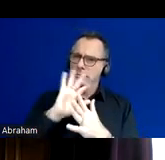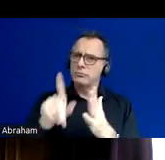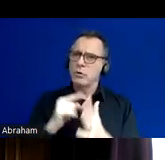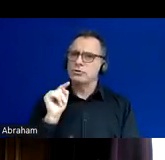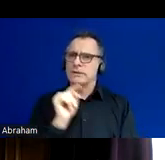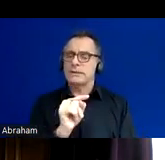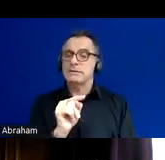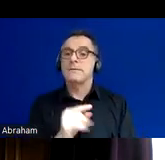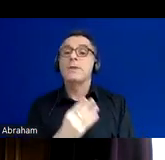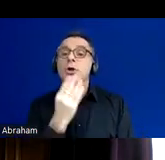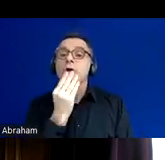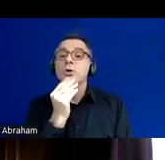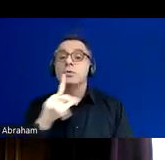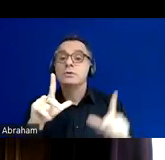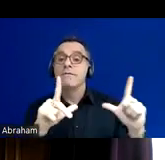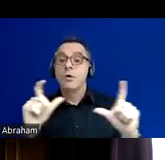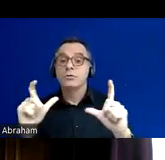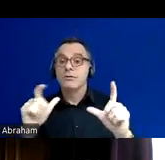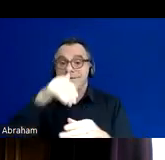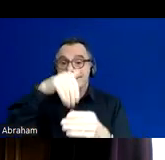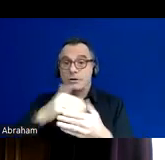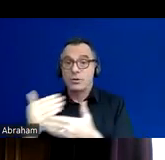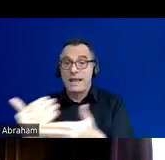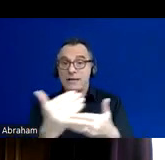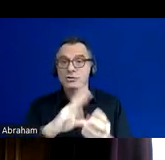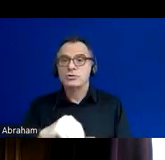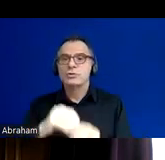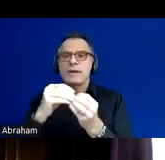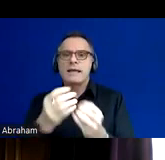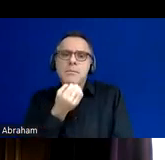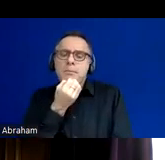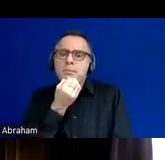She used photographs in the collection to create this beautiful freeze which was exhibited in the